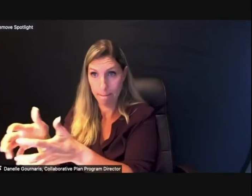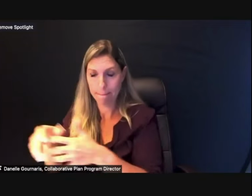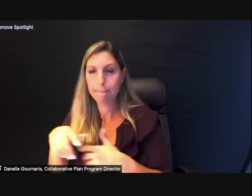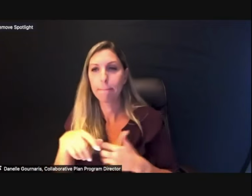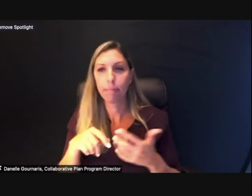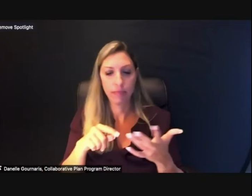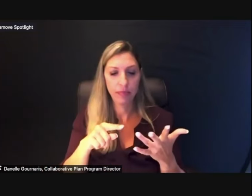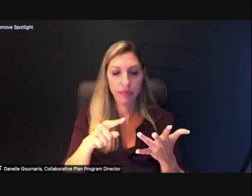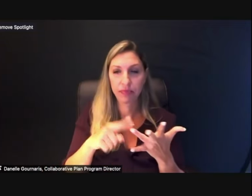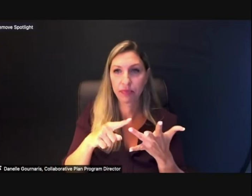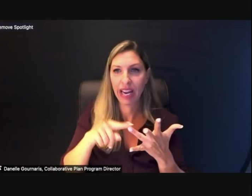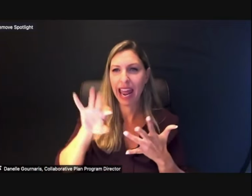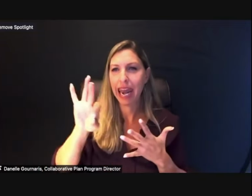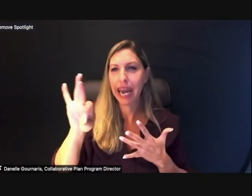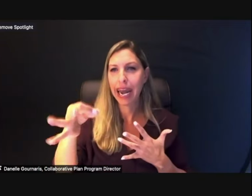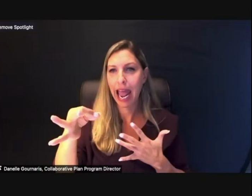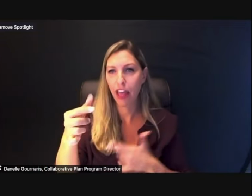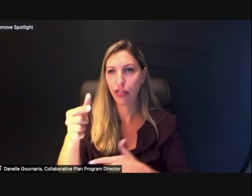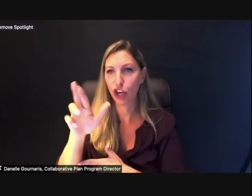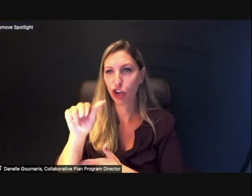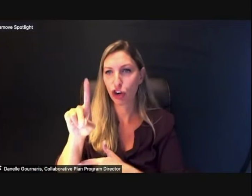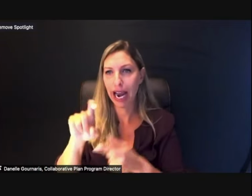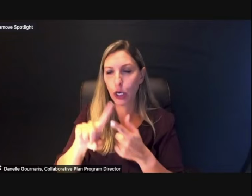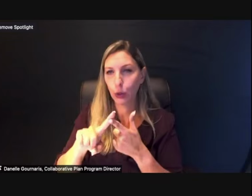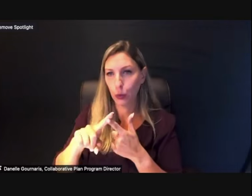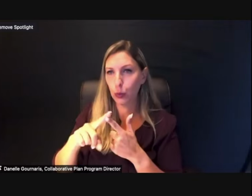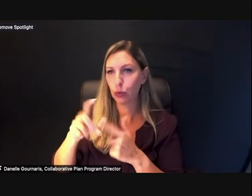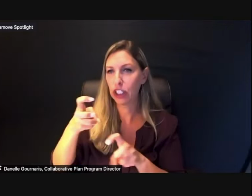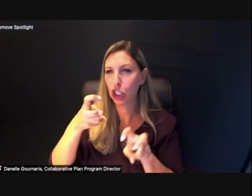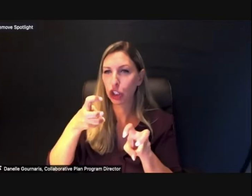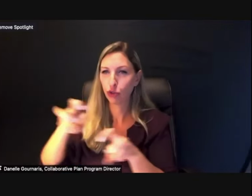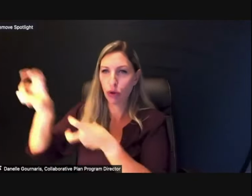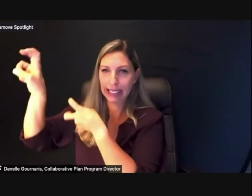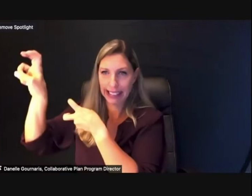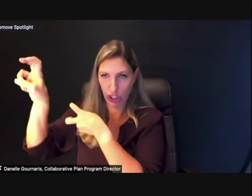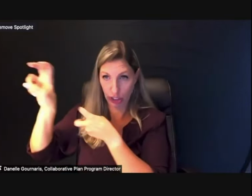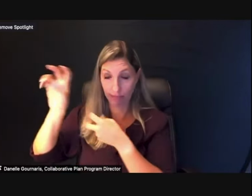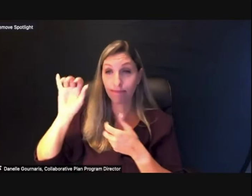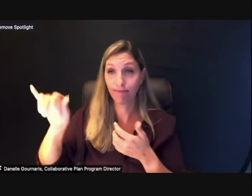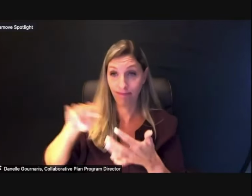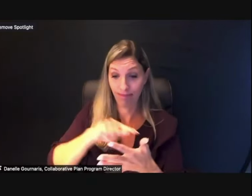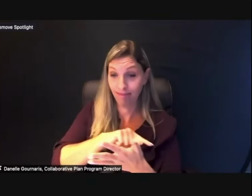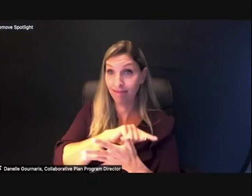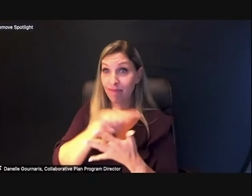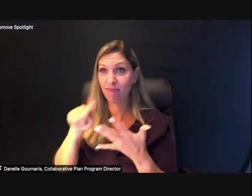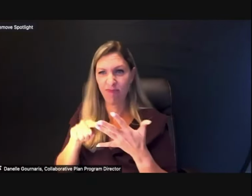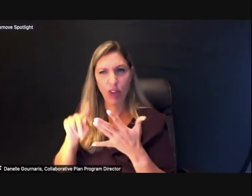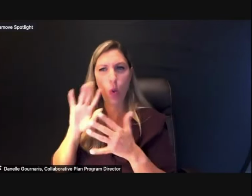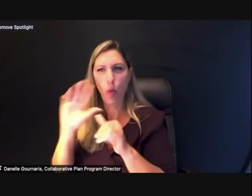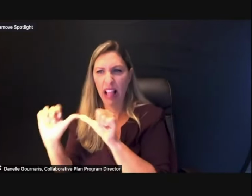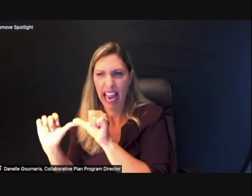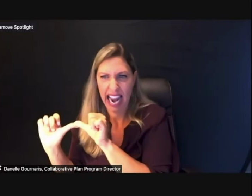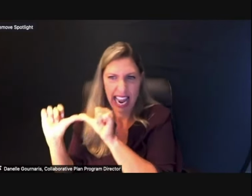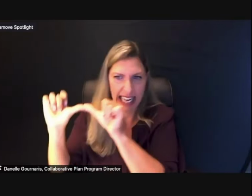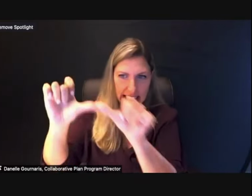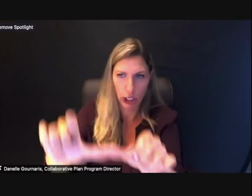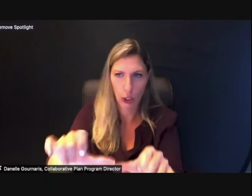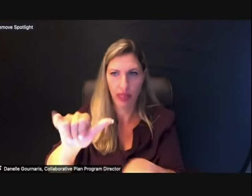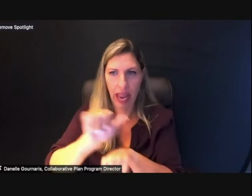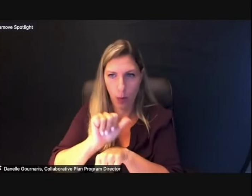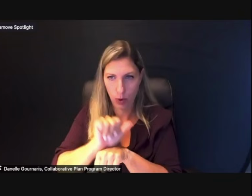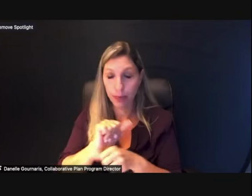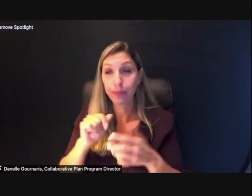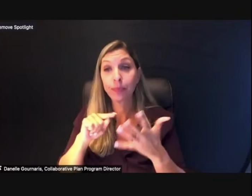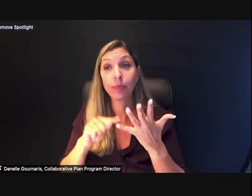9th Grade to Transition, and we have a new group working